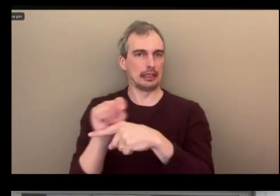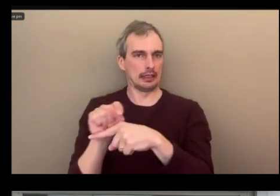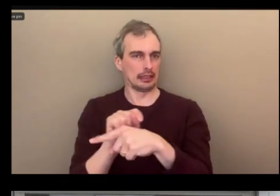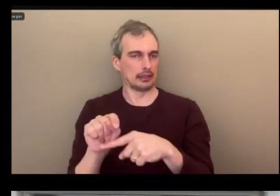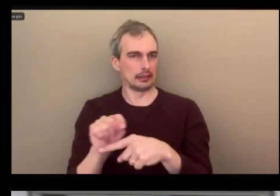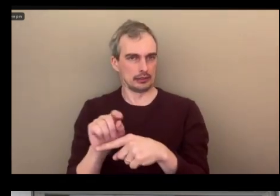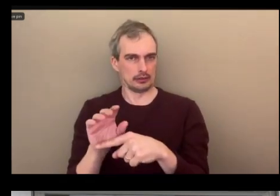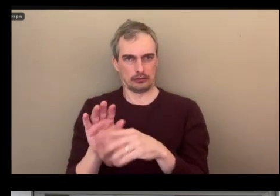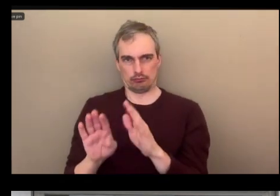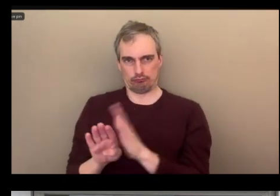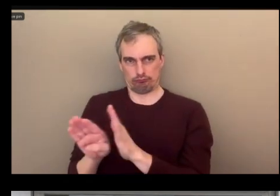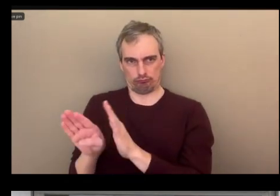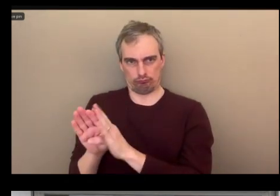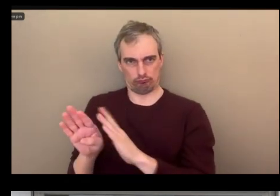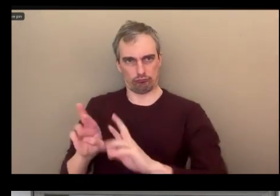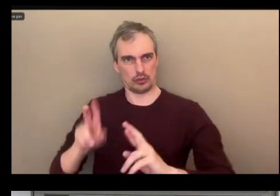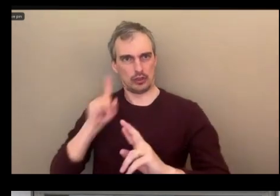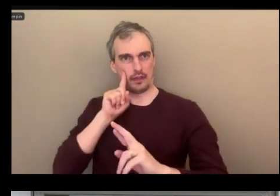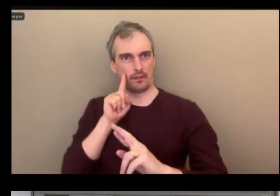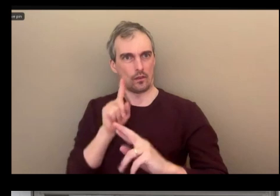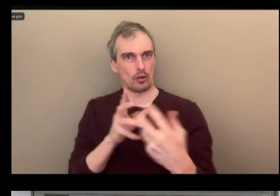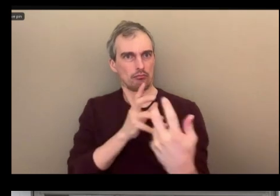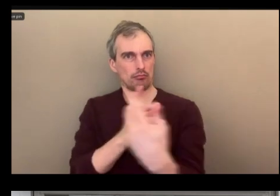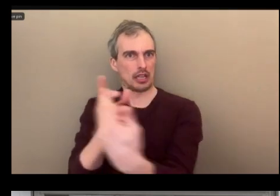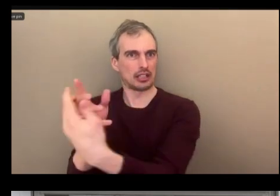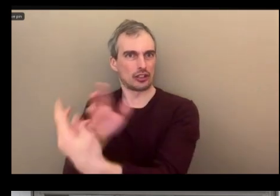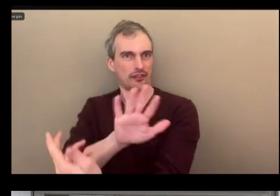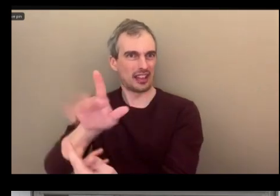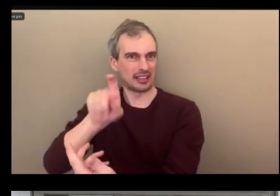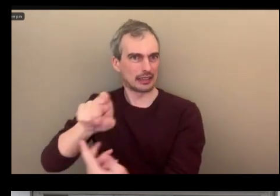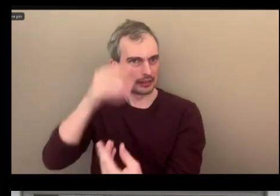the world, the more we're gonna build more innovative products that are really gonna benefit everybody.